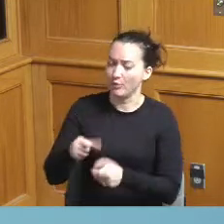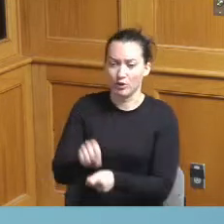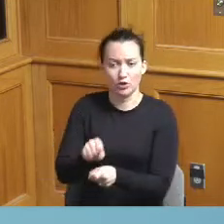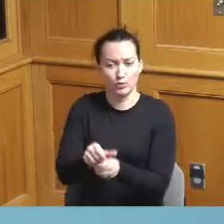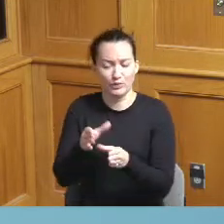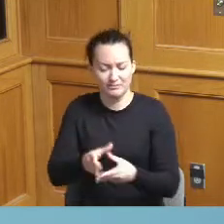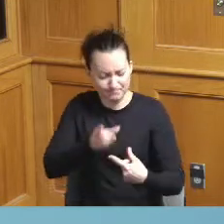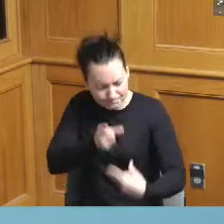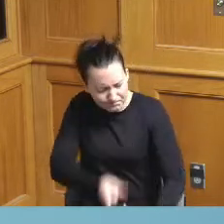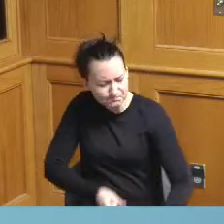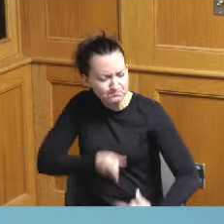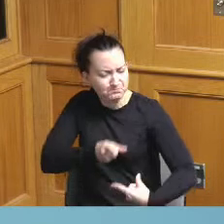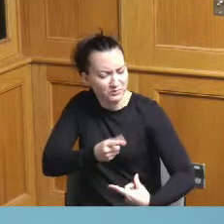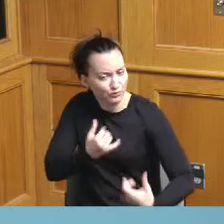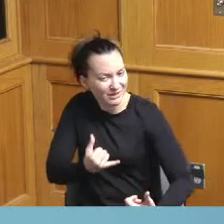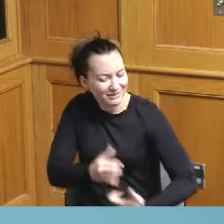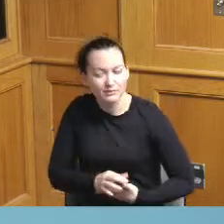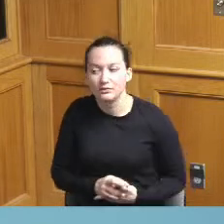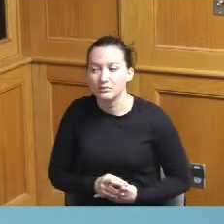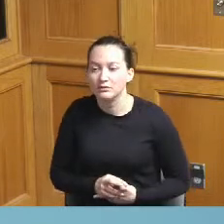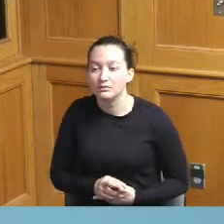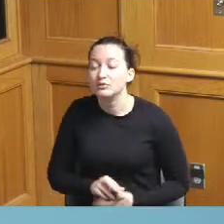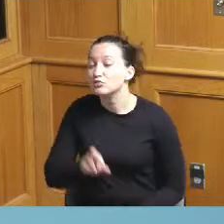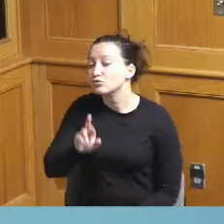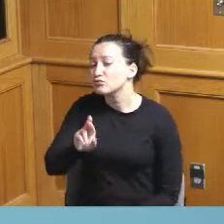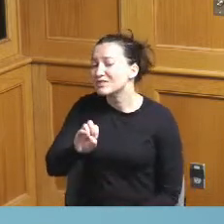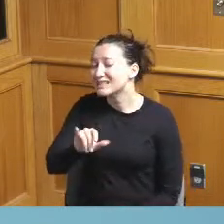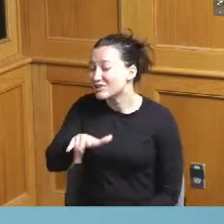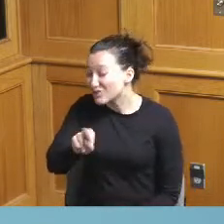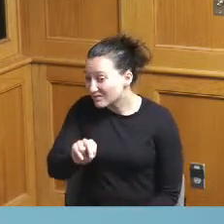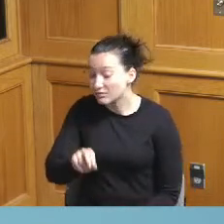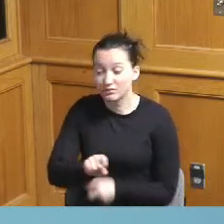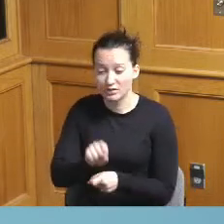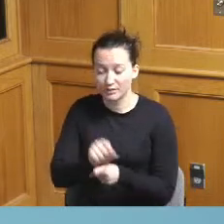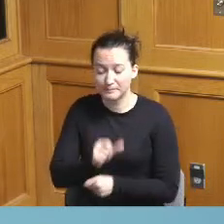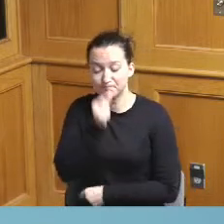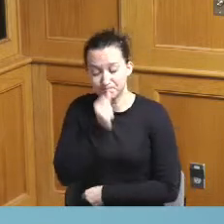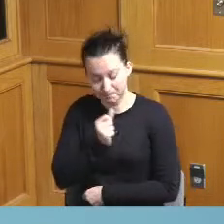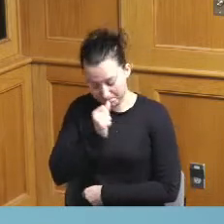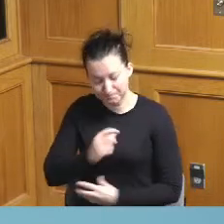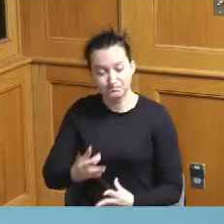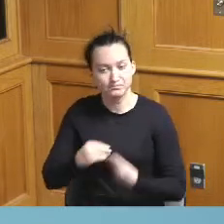this difficult time during the recession our employees stood with us while receiving no raises